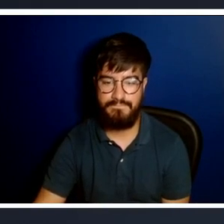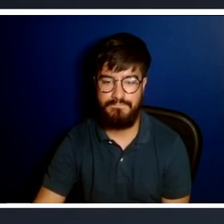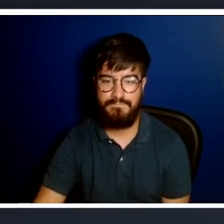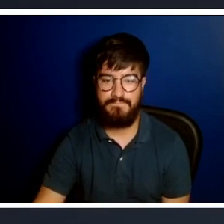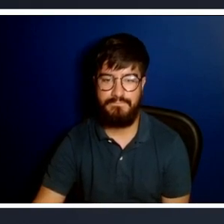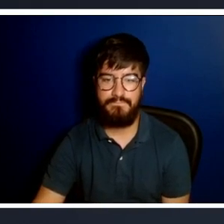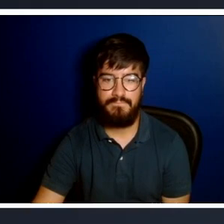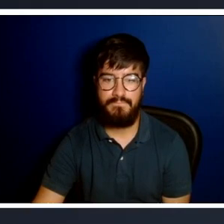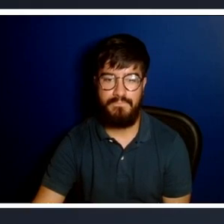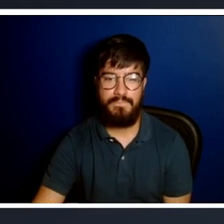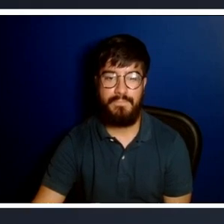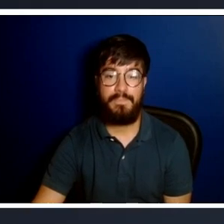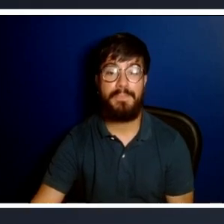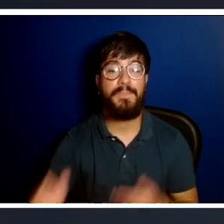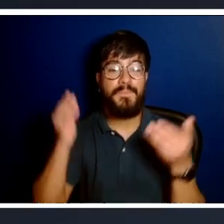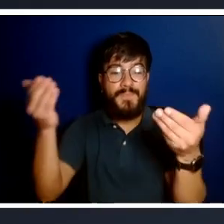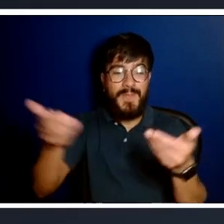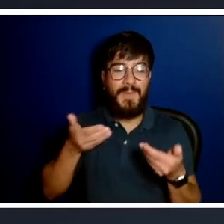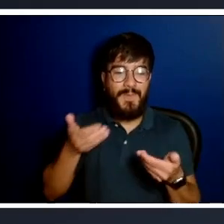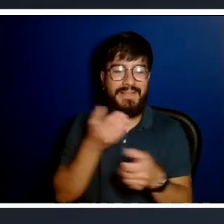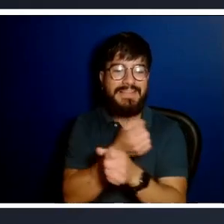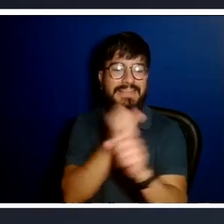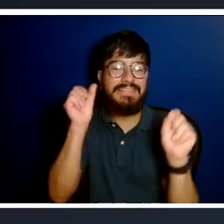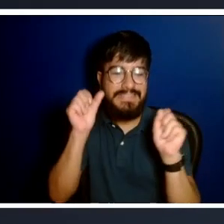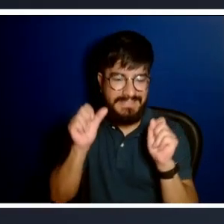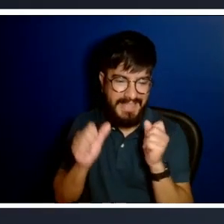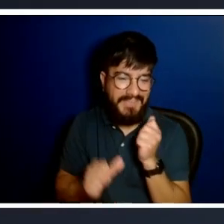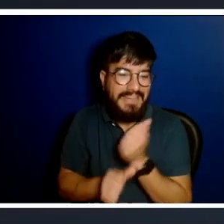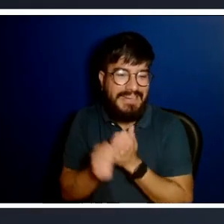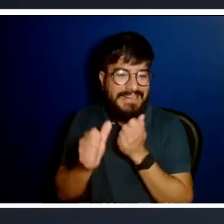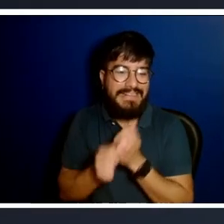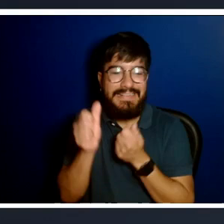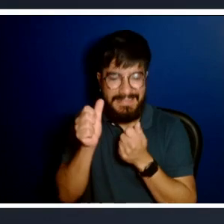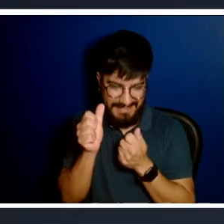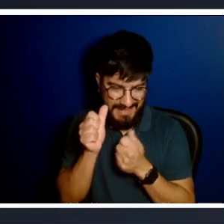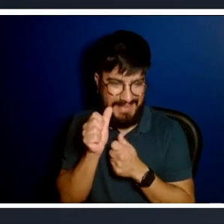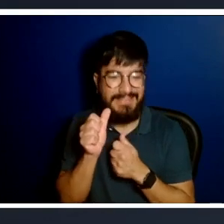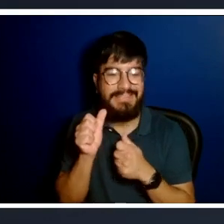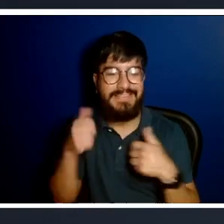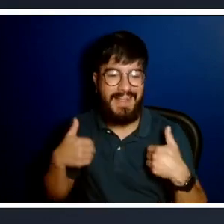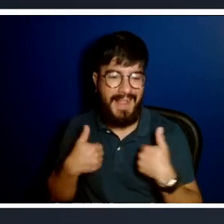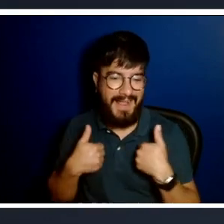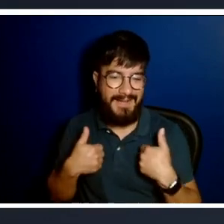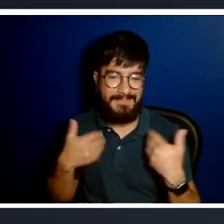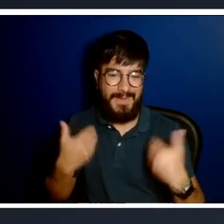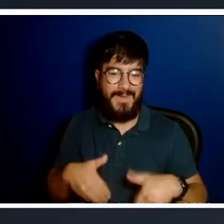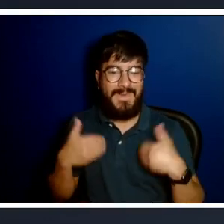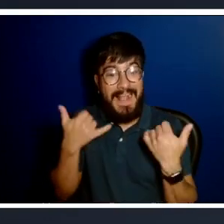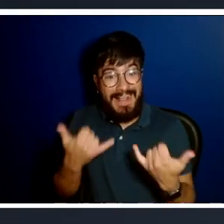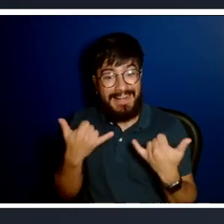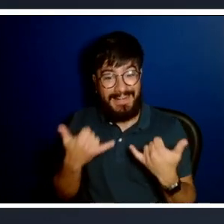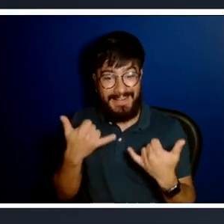Welcome to saving endangered species. It's joke time. So, here's my joke for